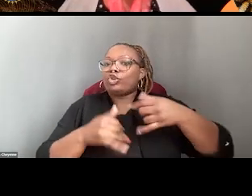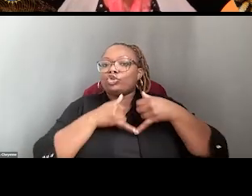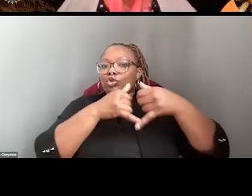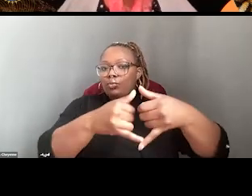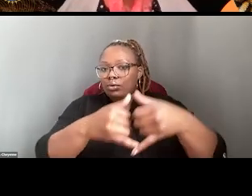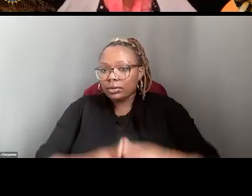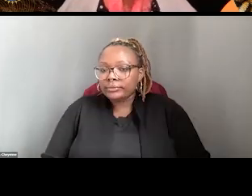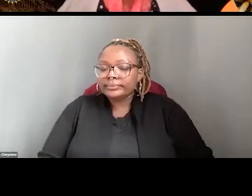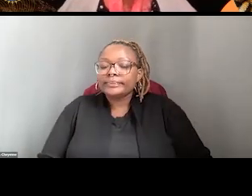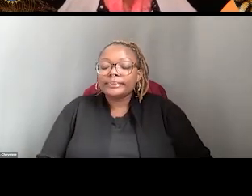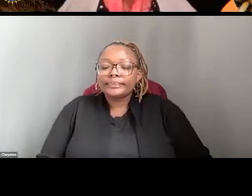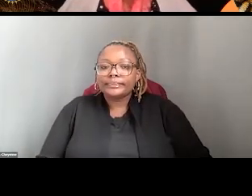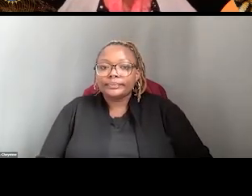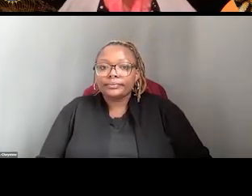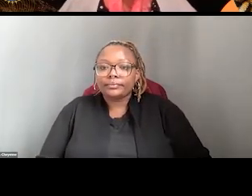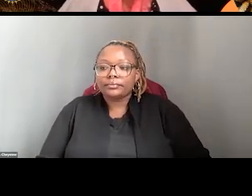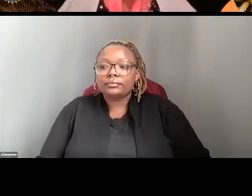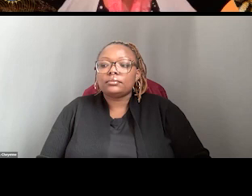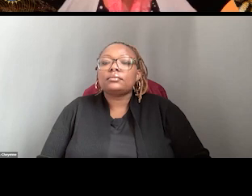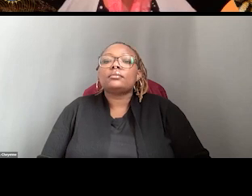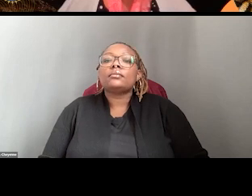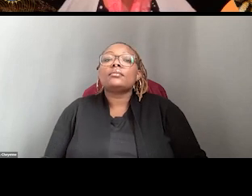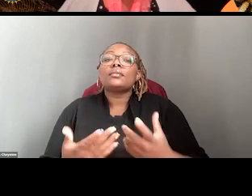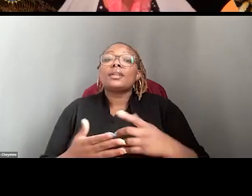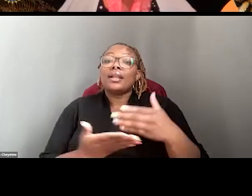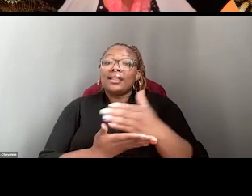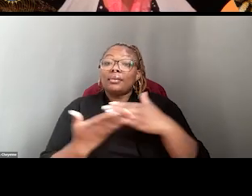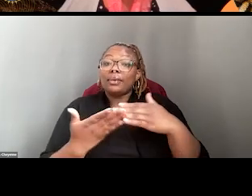Also, the budget justification should be no more than five pages.